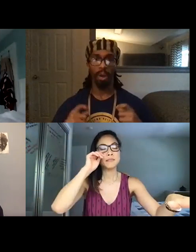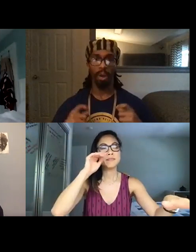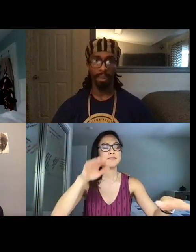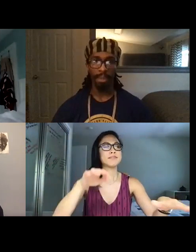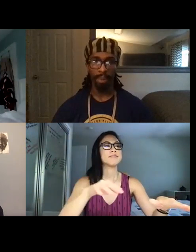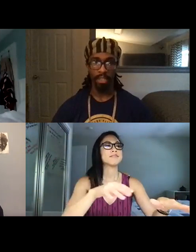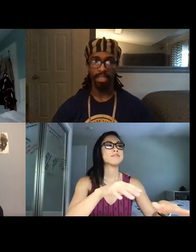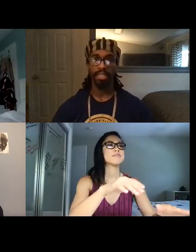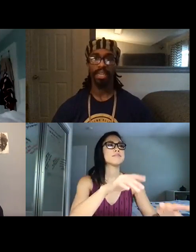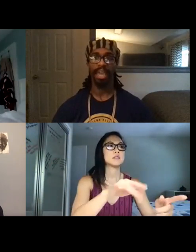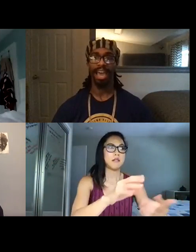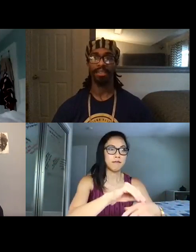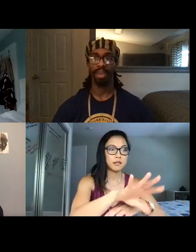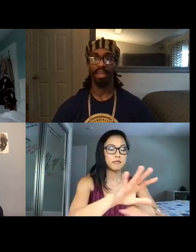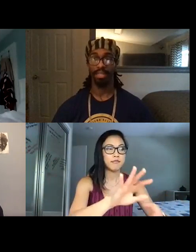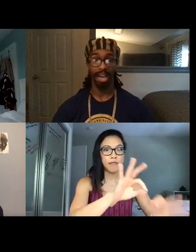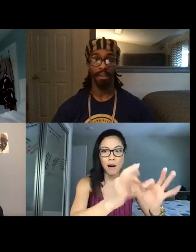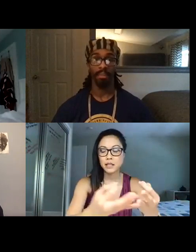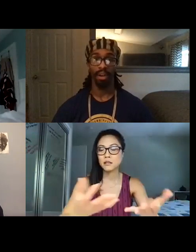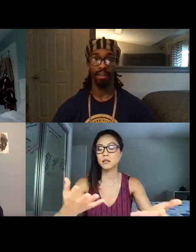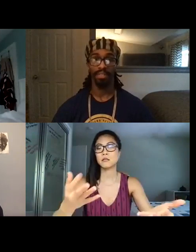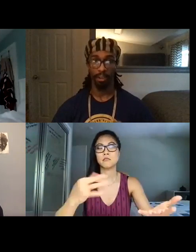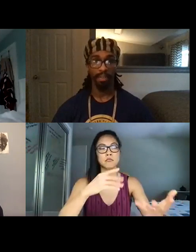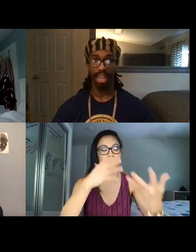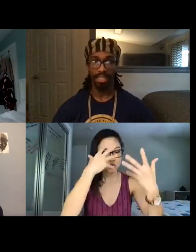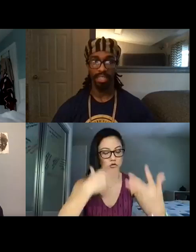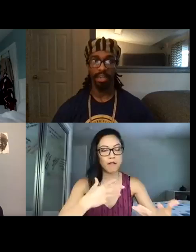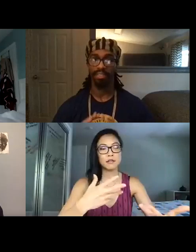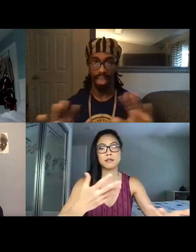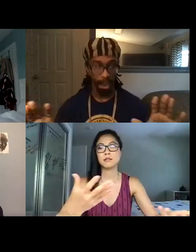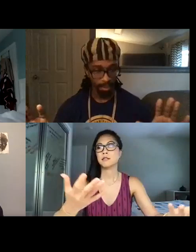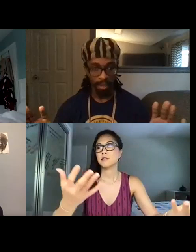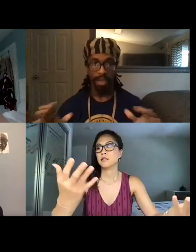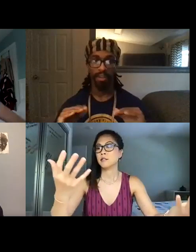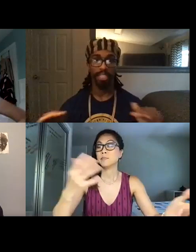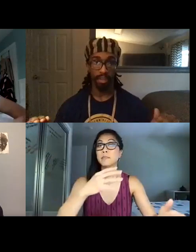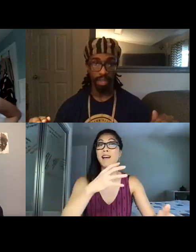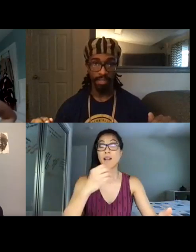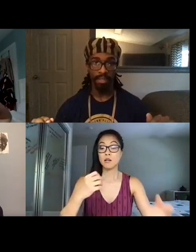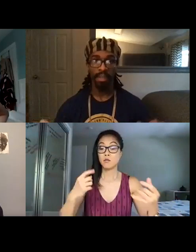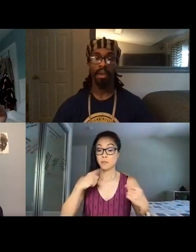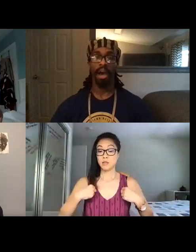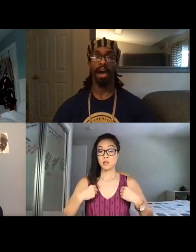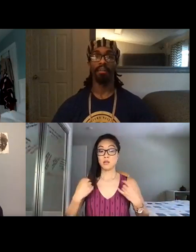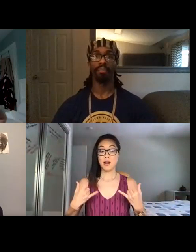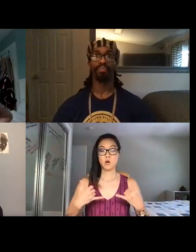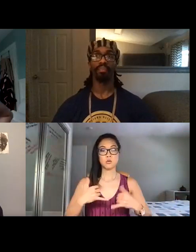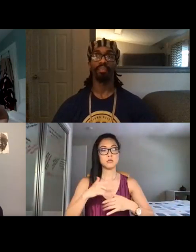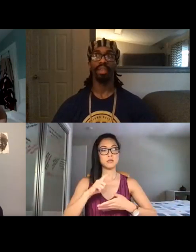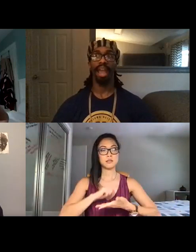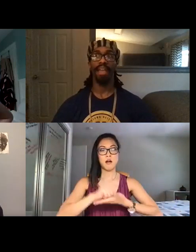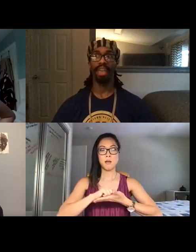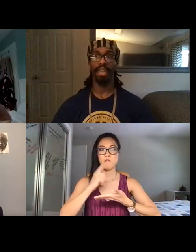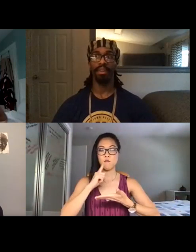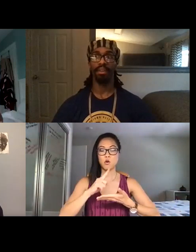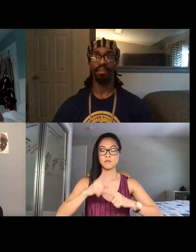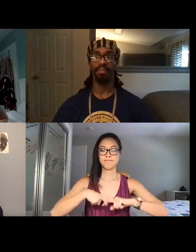For me personally it has been a time of self reflection of stillness and then